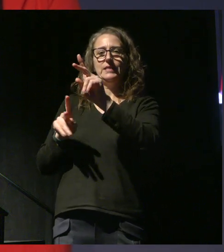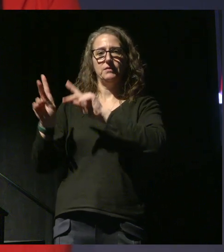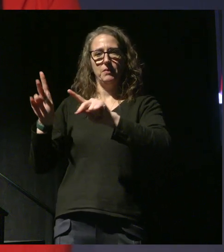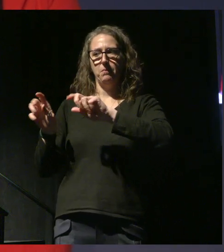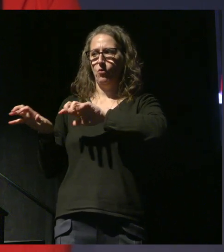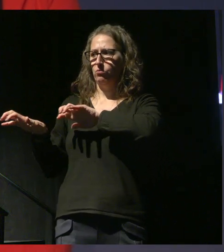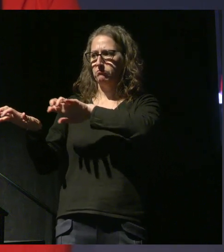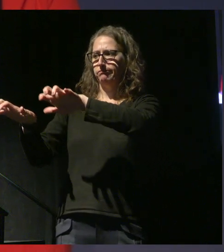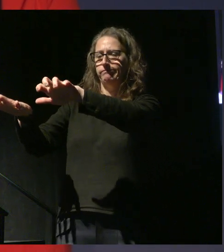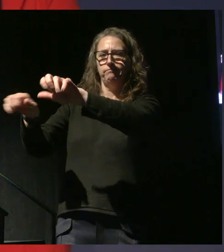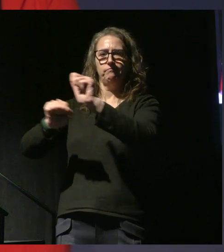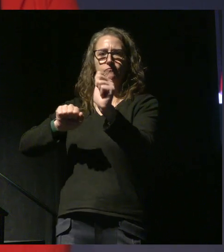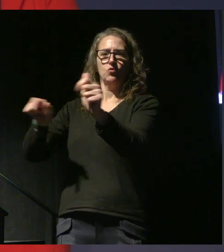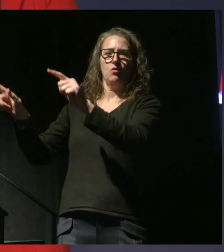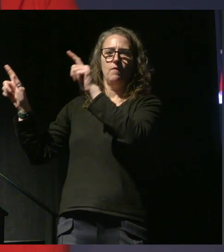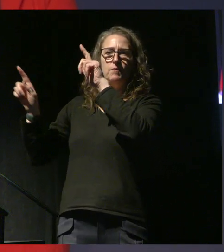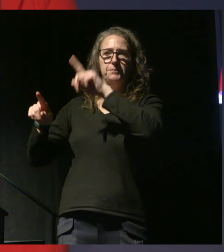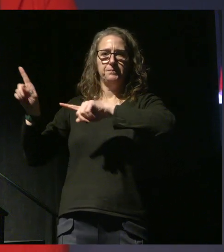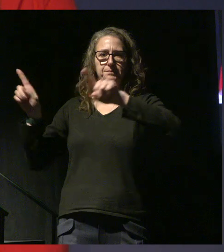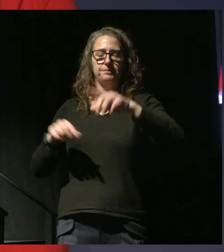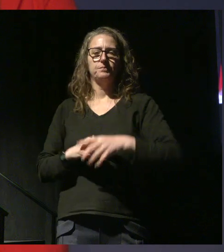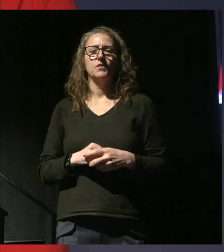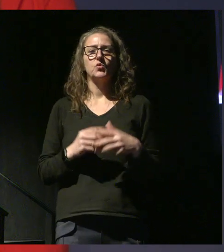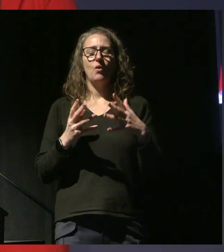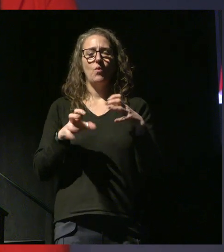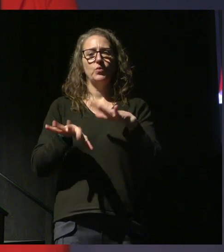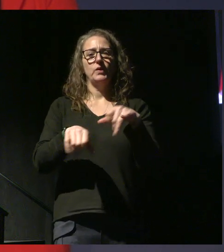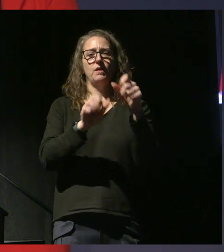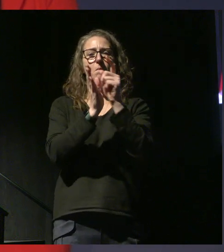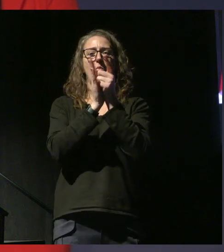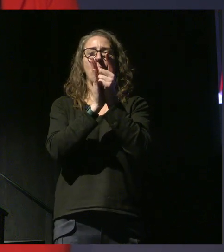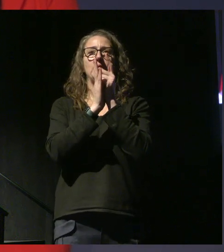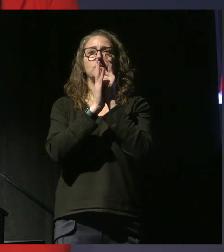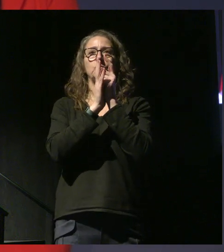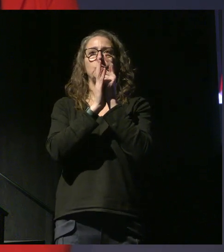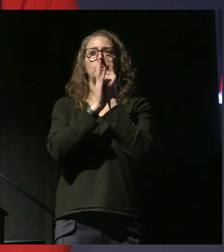And I think I just wanna take a moment to observe